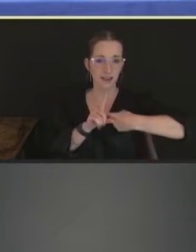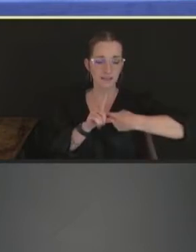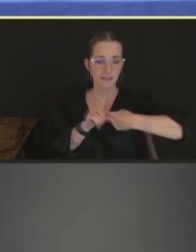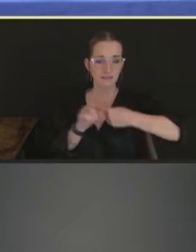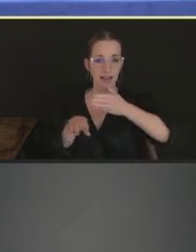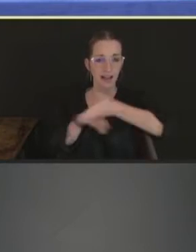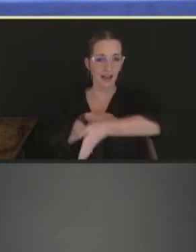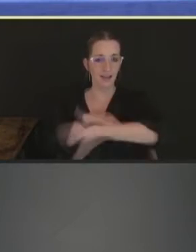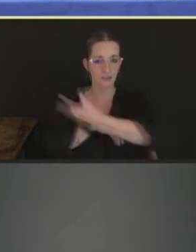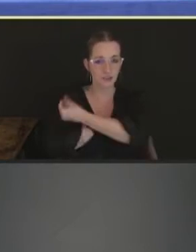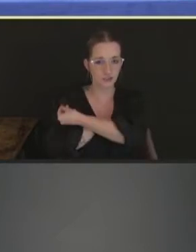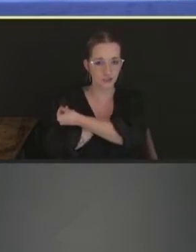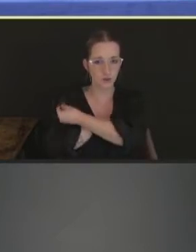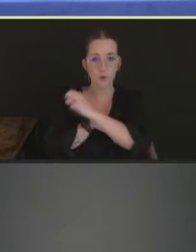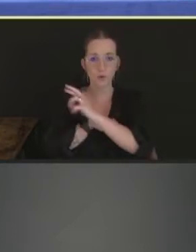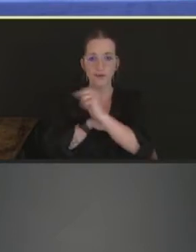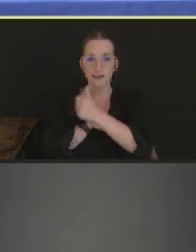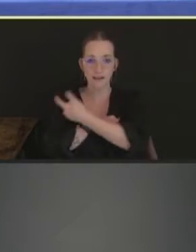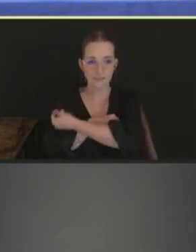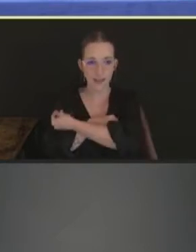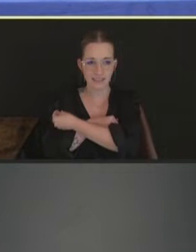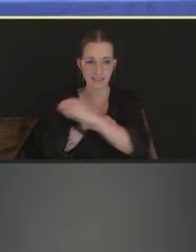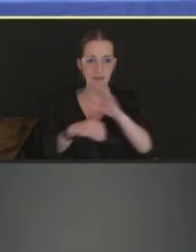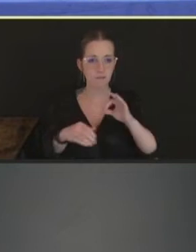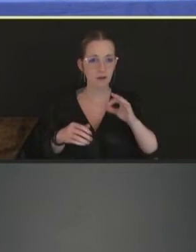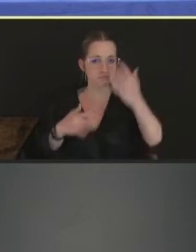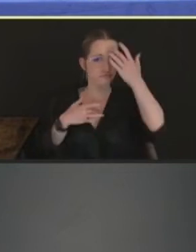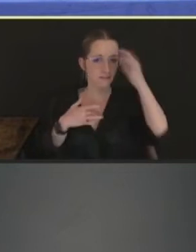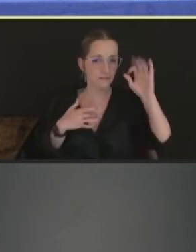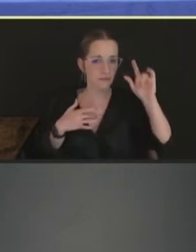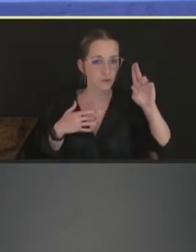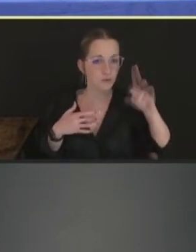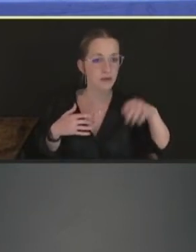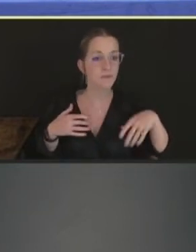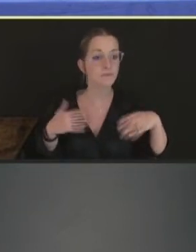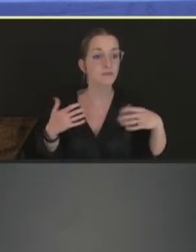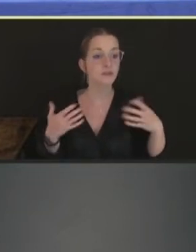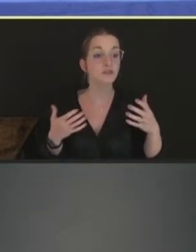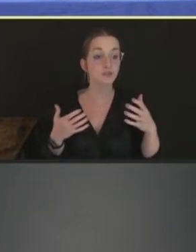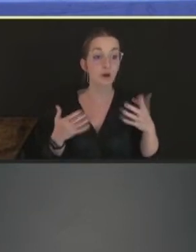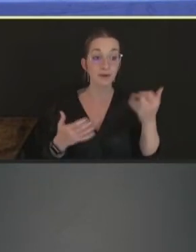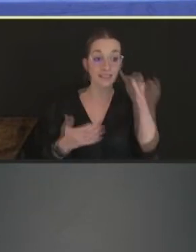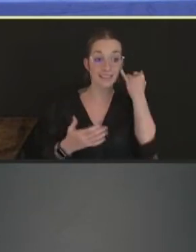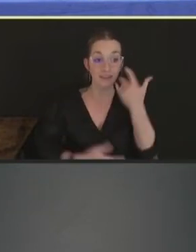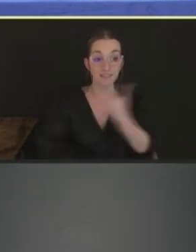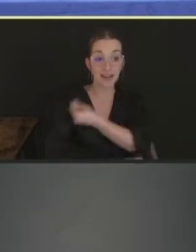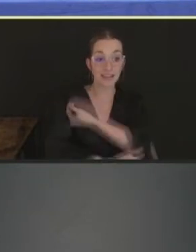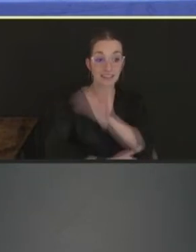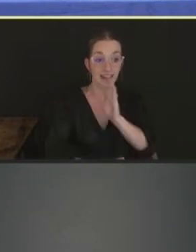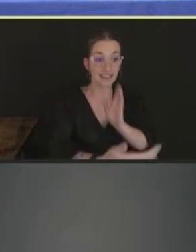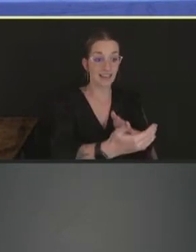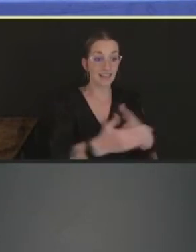Being vaccinated against pneumonia between ages 65 and 75 was associated with a risk